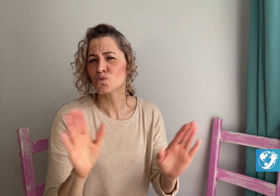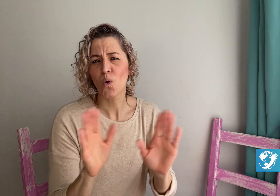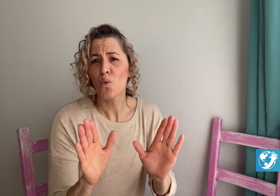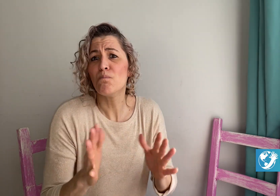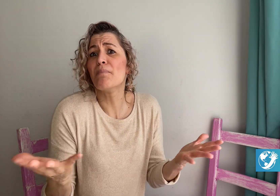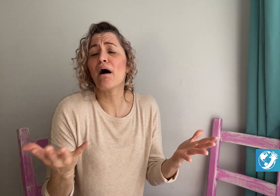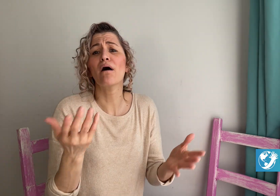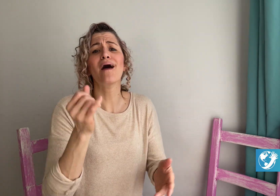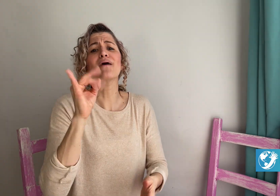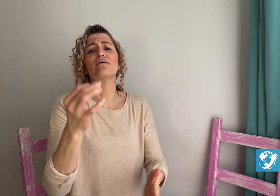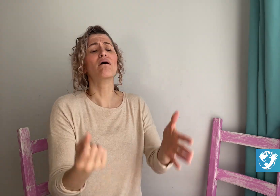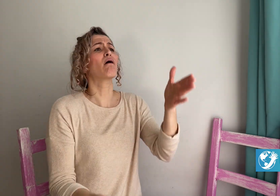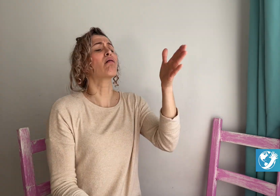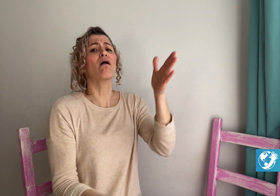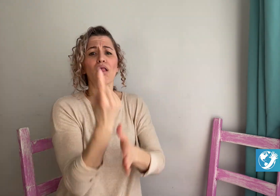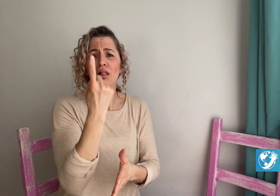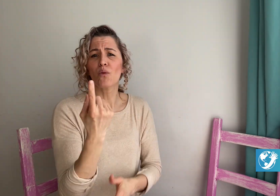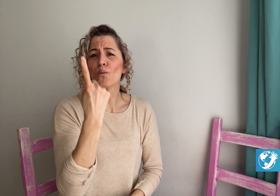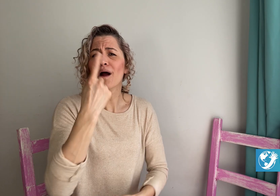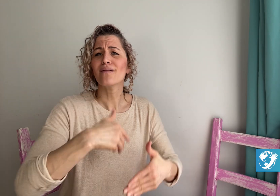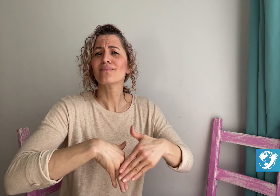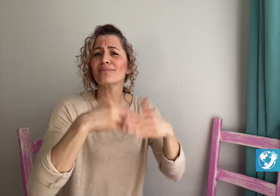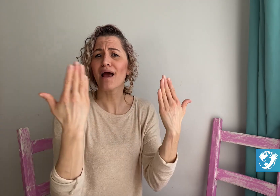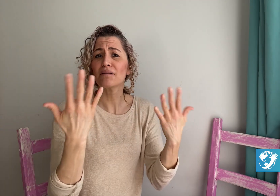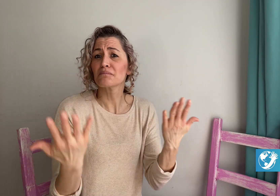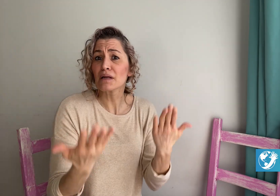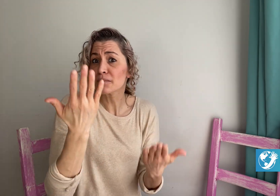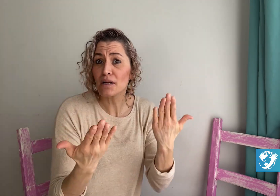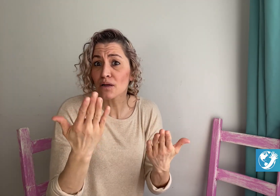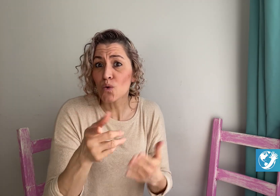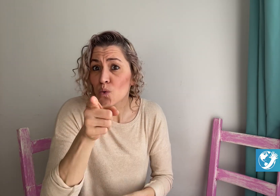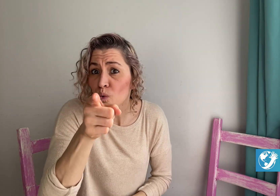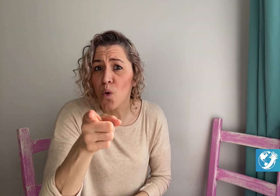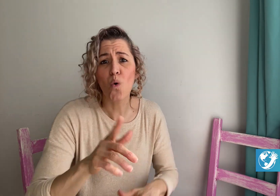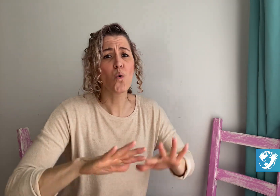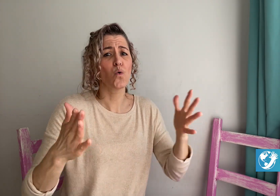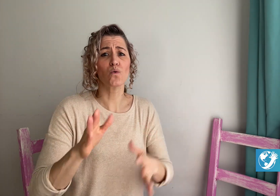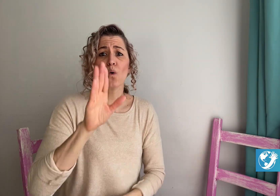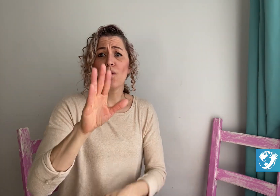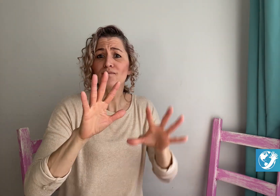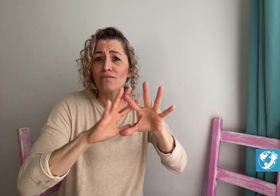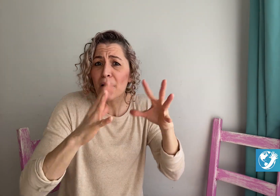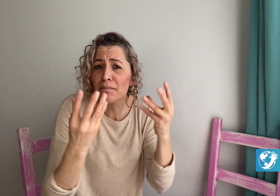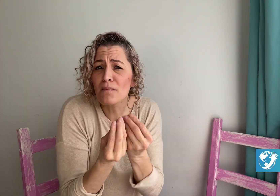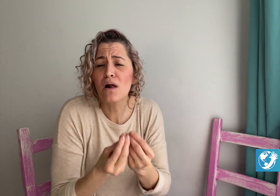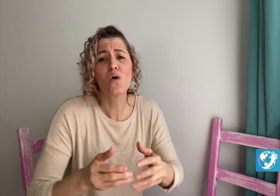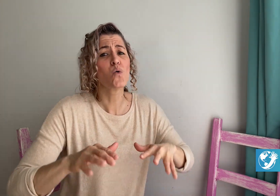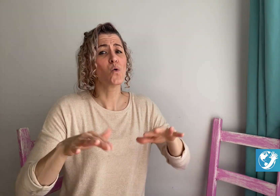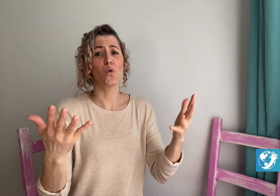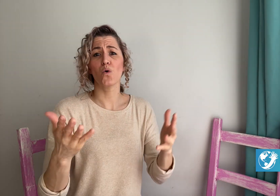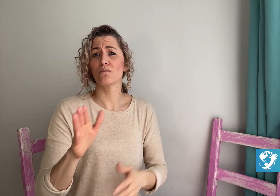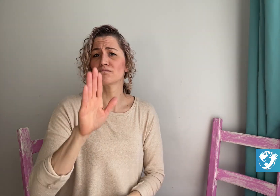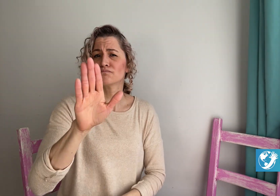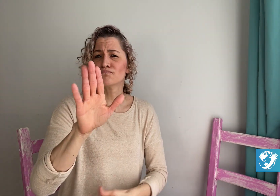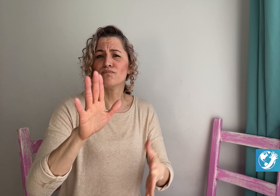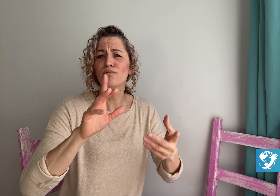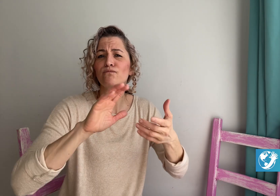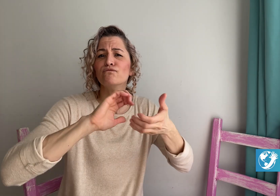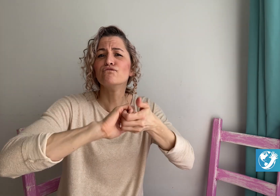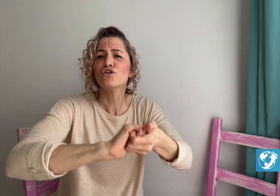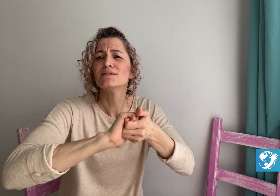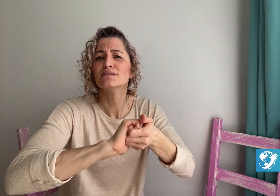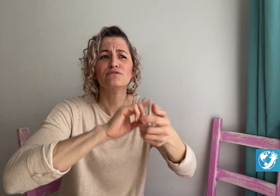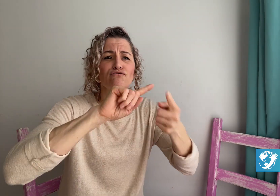or your friends may find themselves in prison.